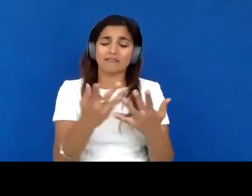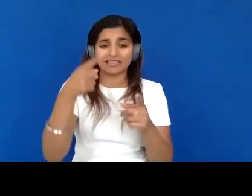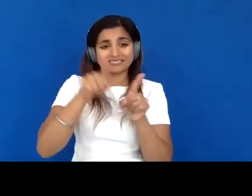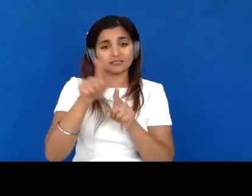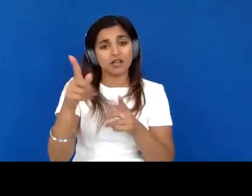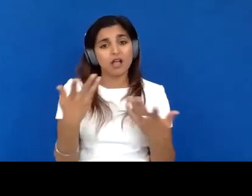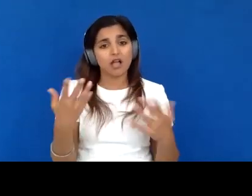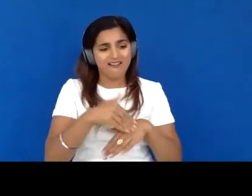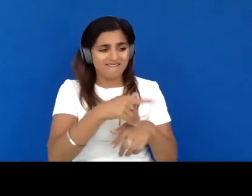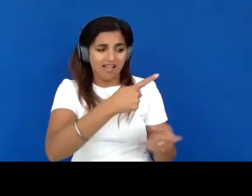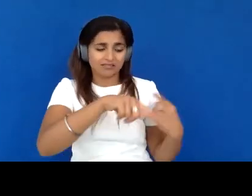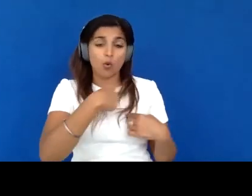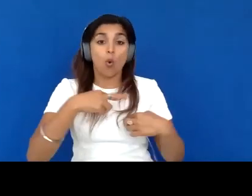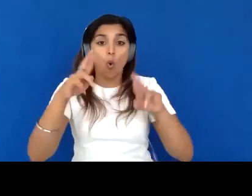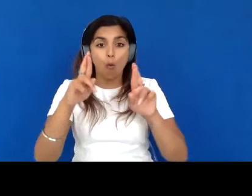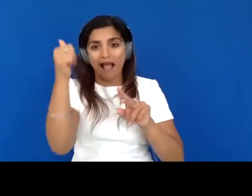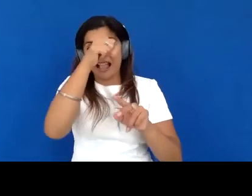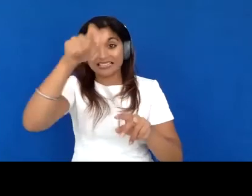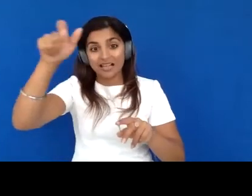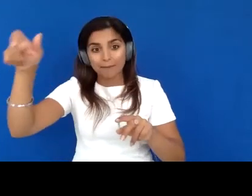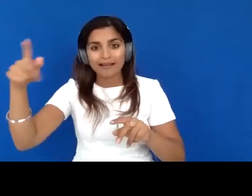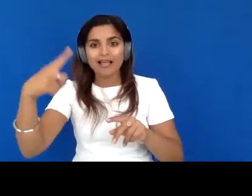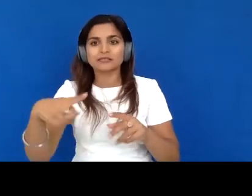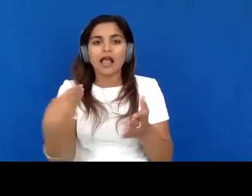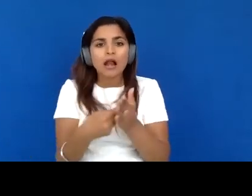with economic and social capital will bring attention to the lived impacts of